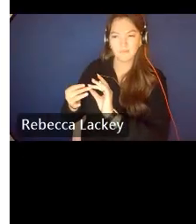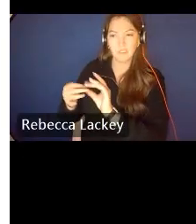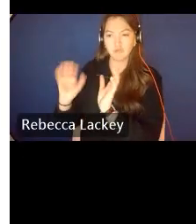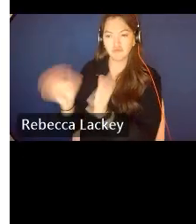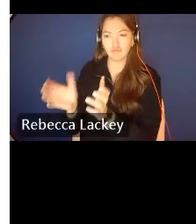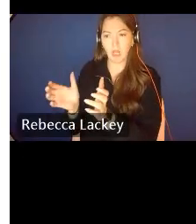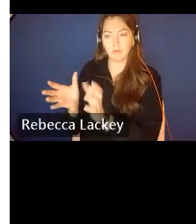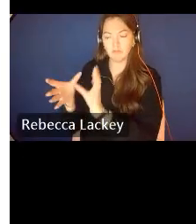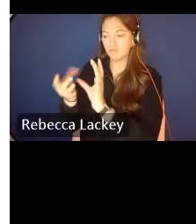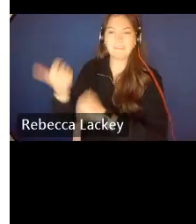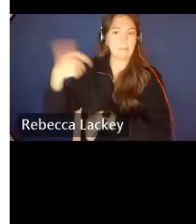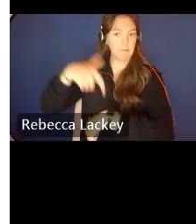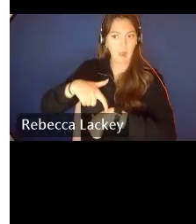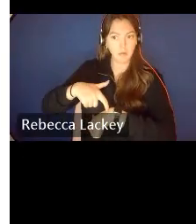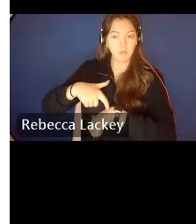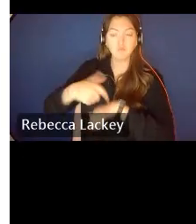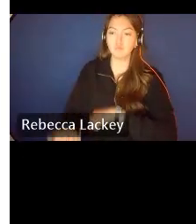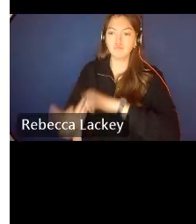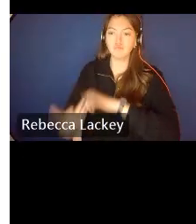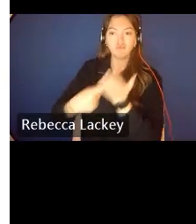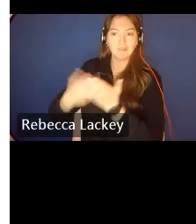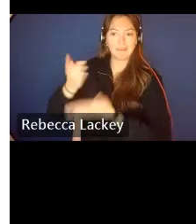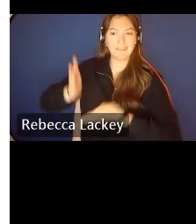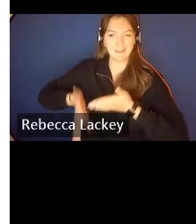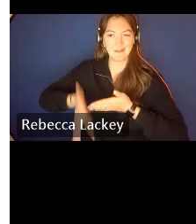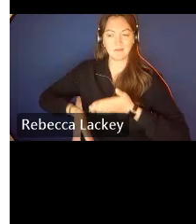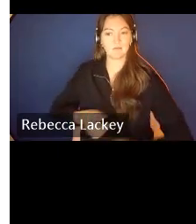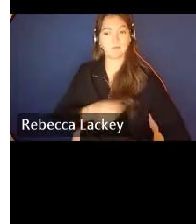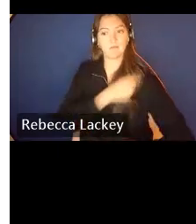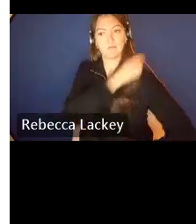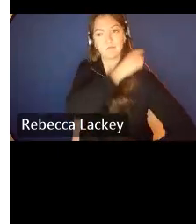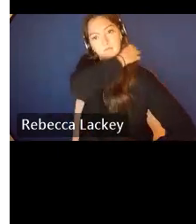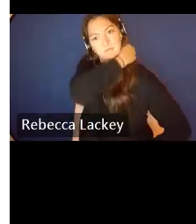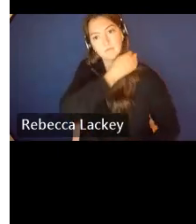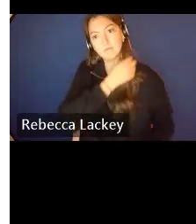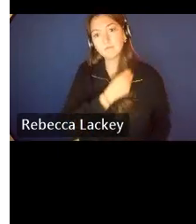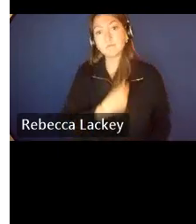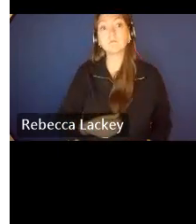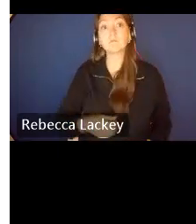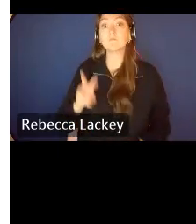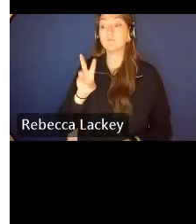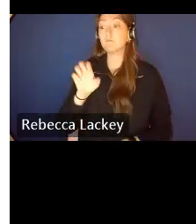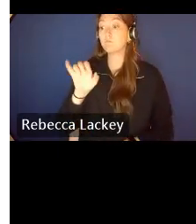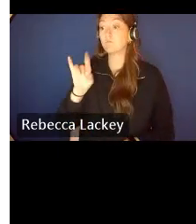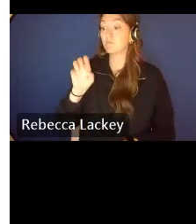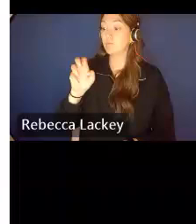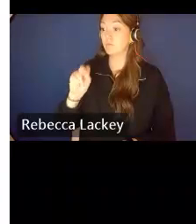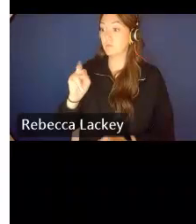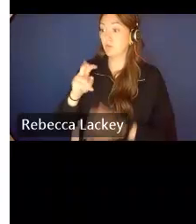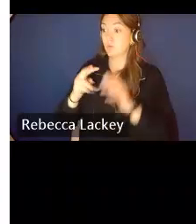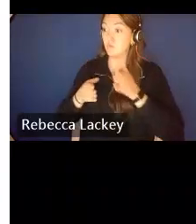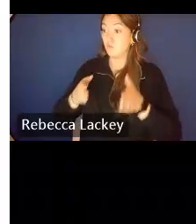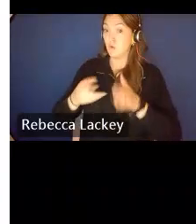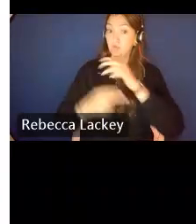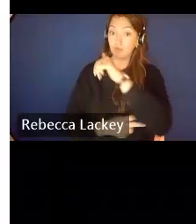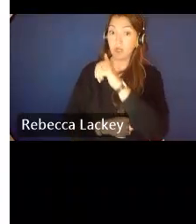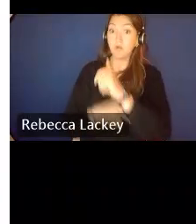at any time so we can address them at the end. The Weidman Road Bridge is located in unincorporated